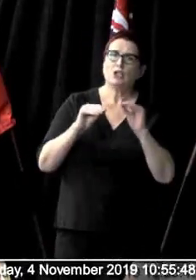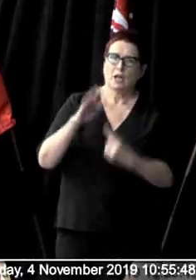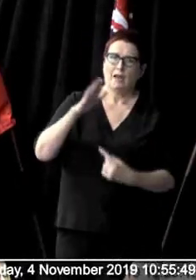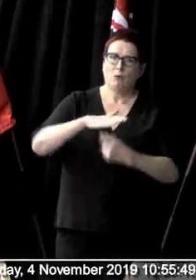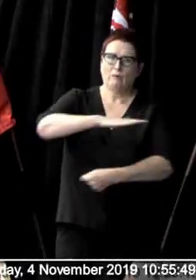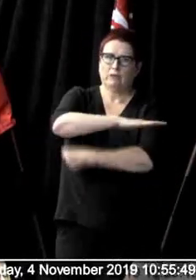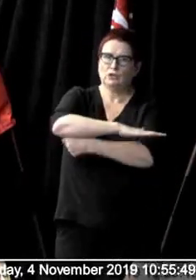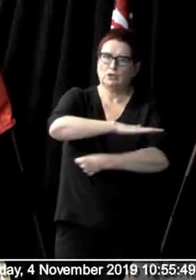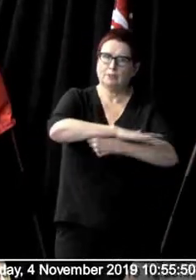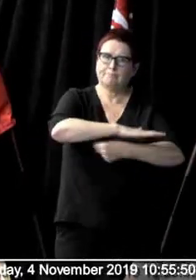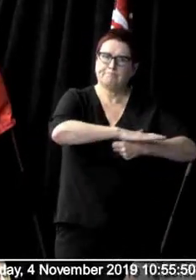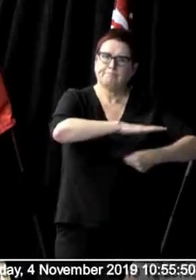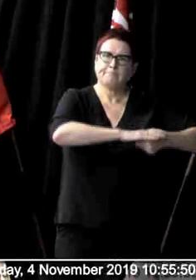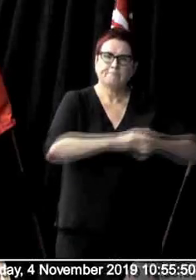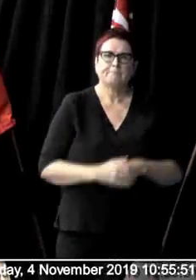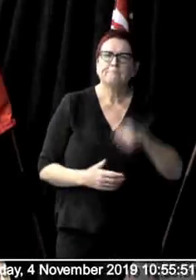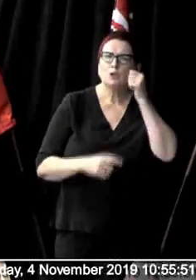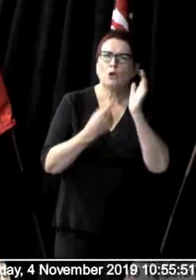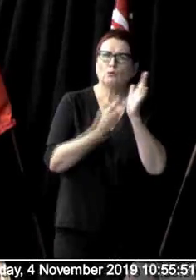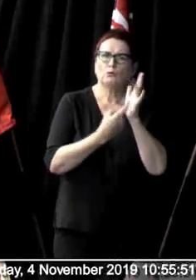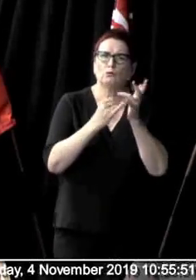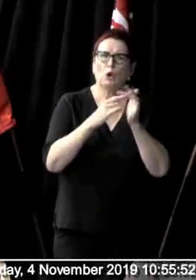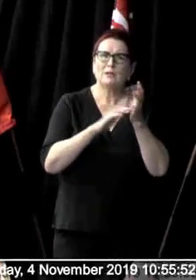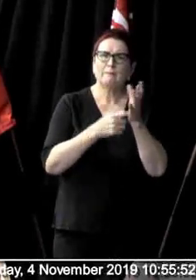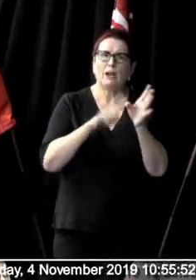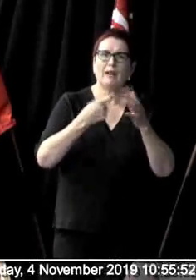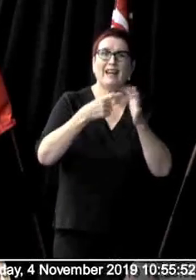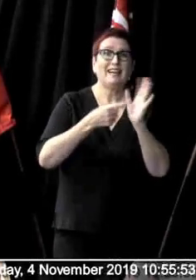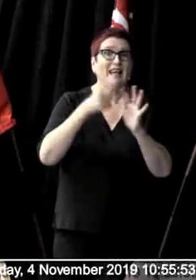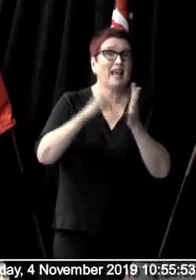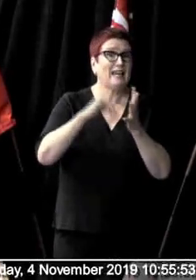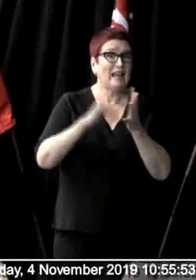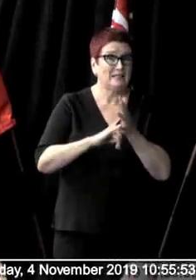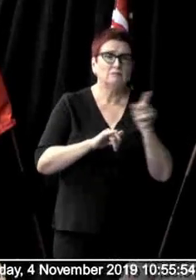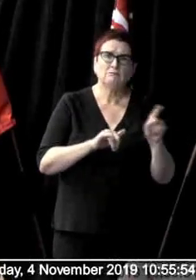As Rosemary Kayess, a member of the United Nations Committee on the Rights of Persons